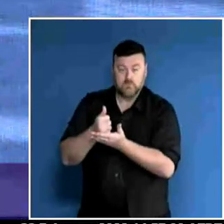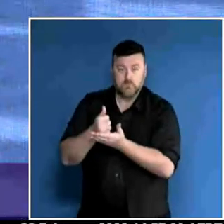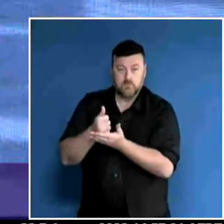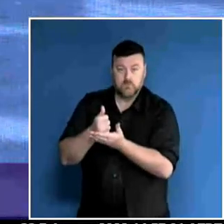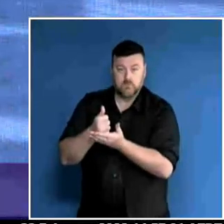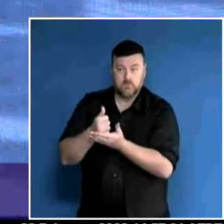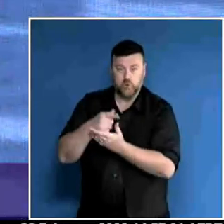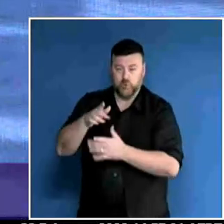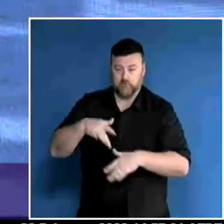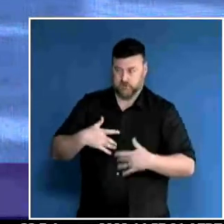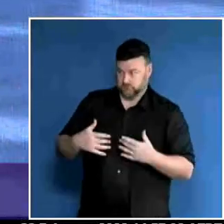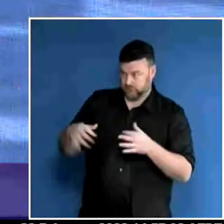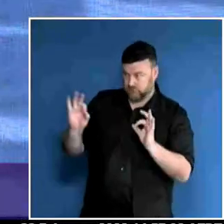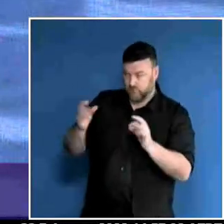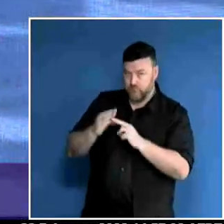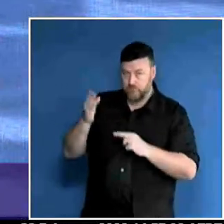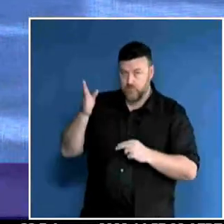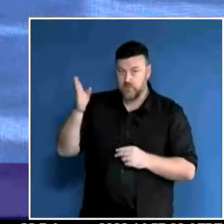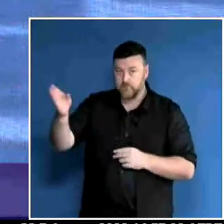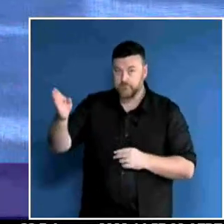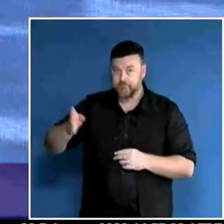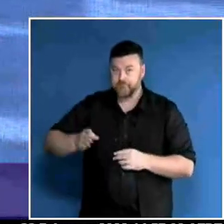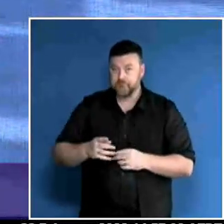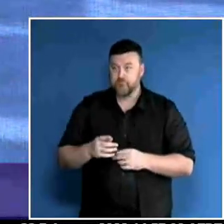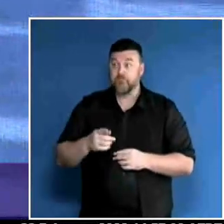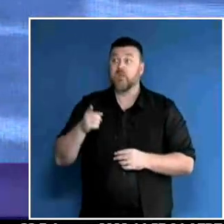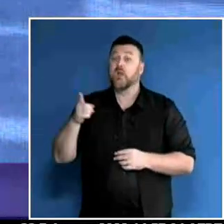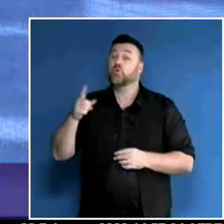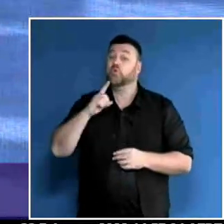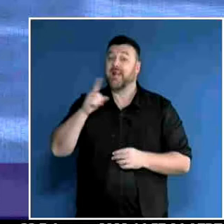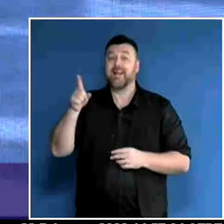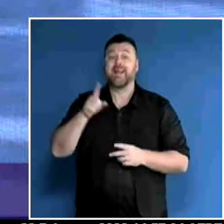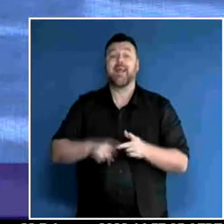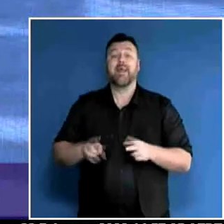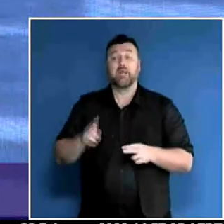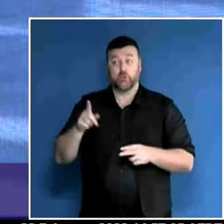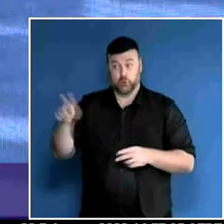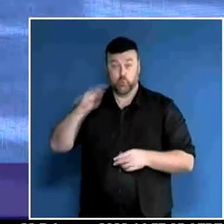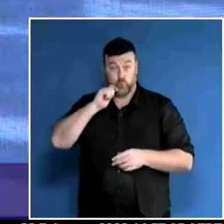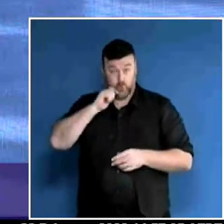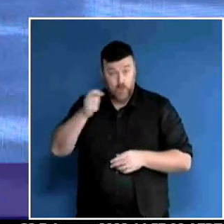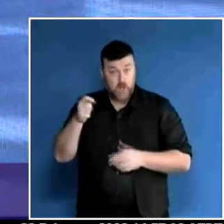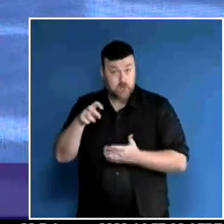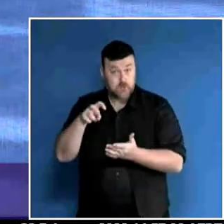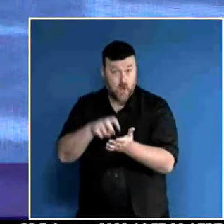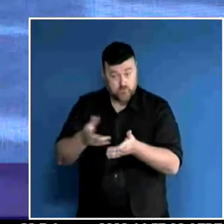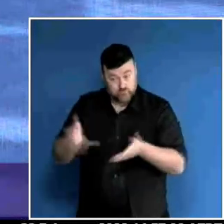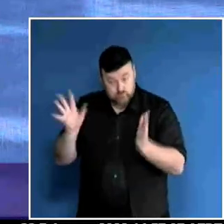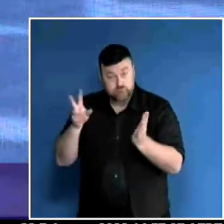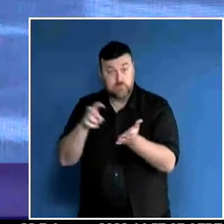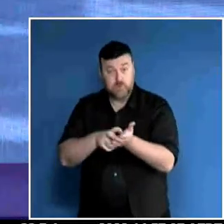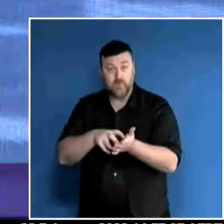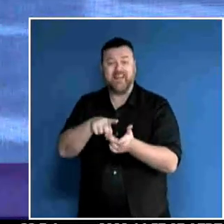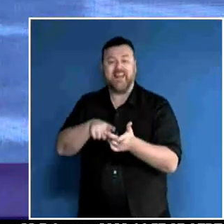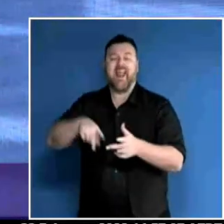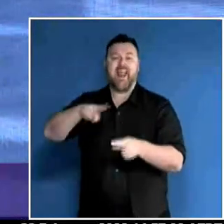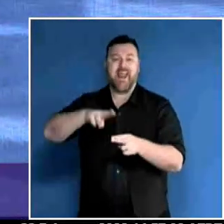and you said you would sign a plan if the support was available to you that was suitable to your role and employment pathway.